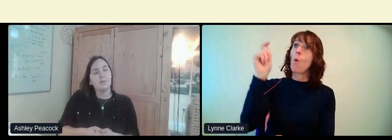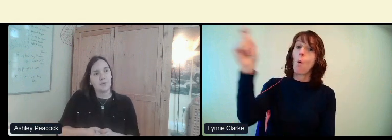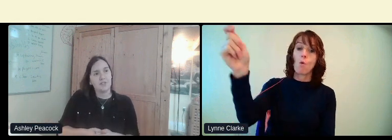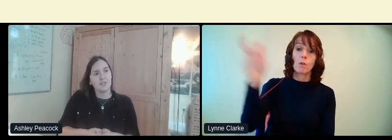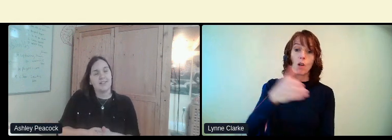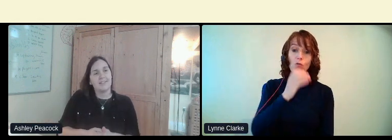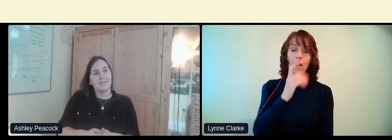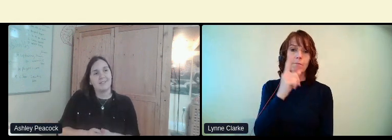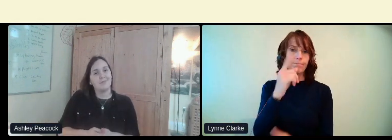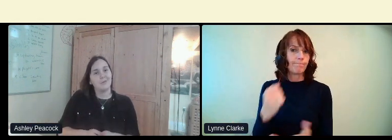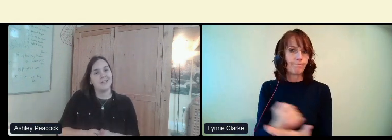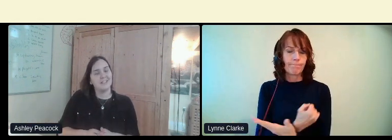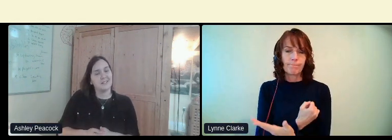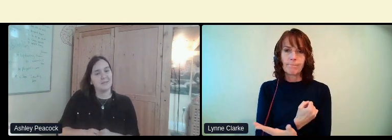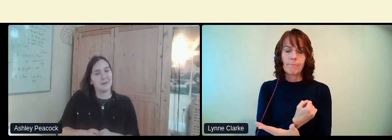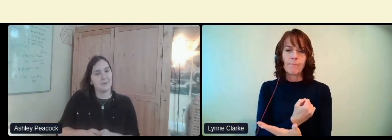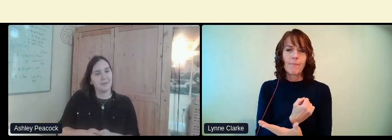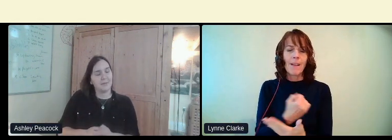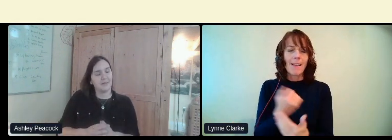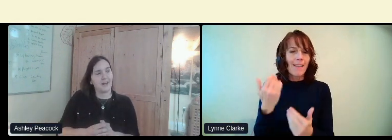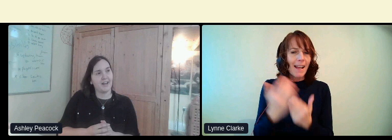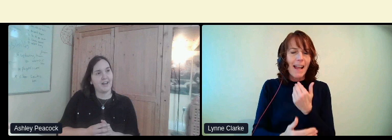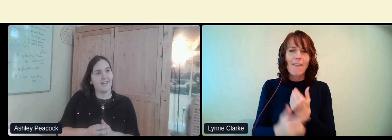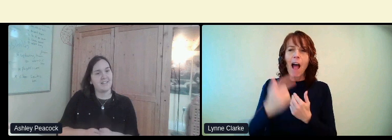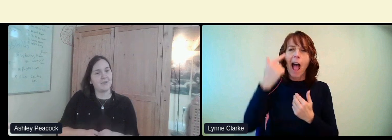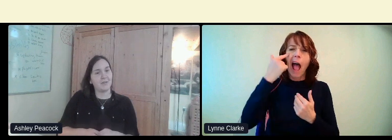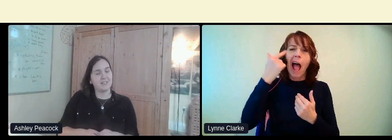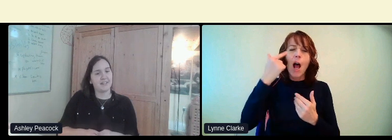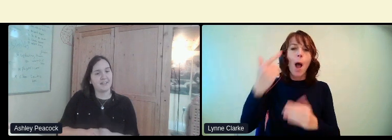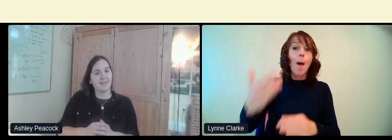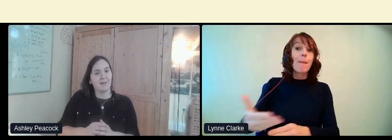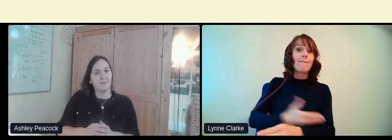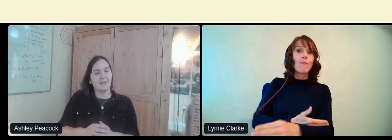Unfortunately, they didn't really road test this very well and they didn't co-design it because